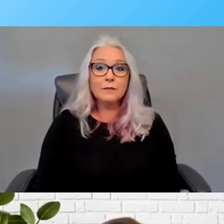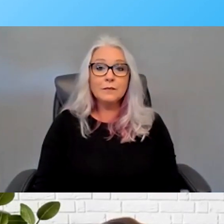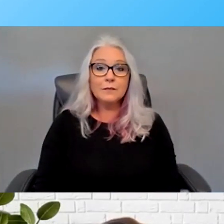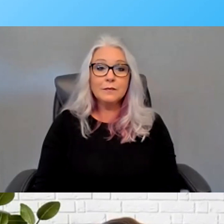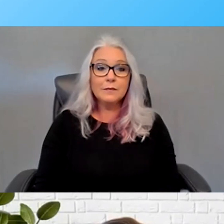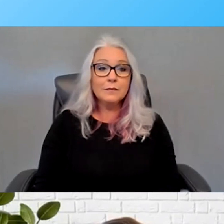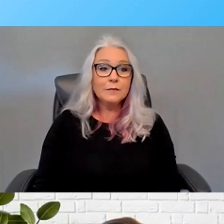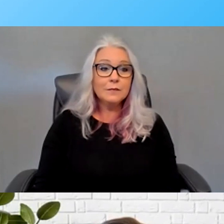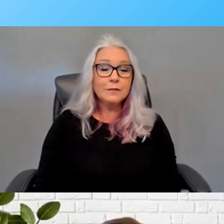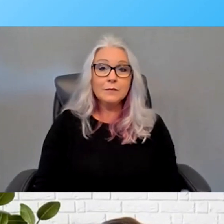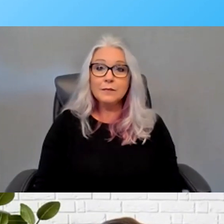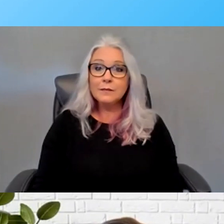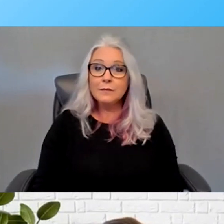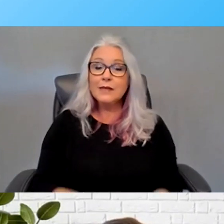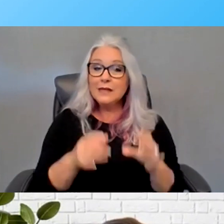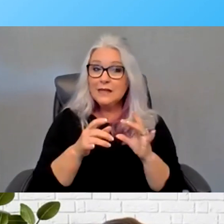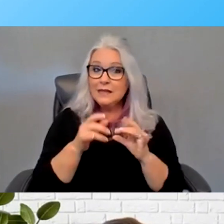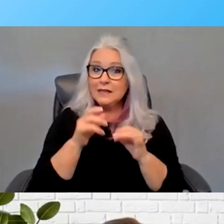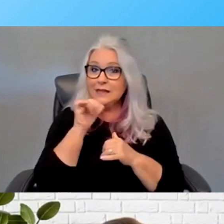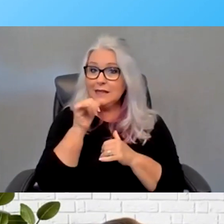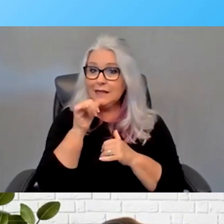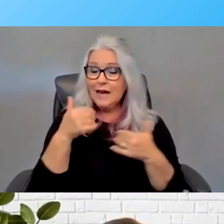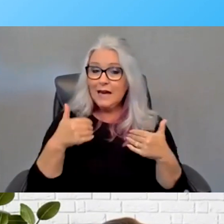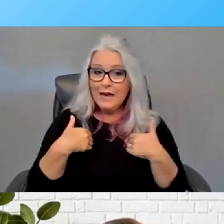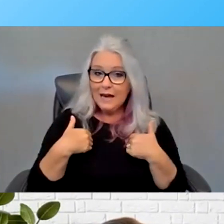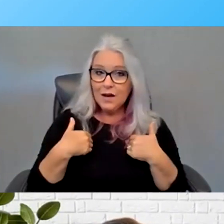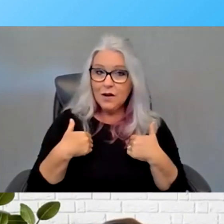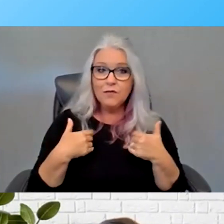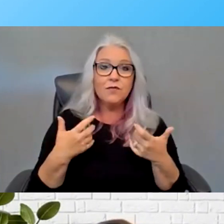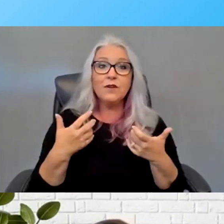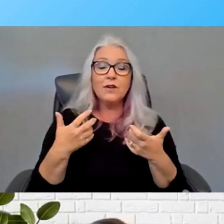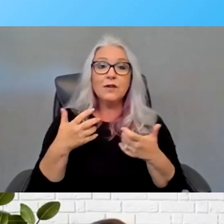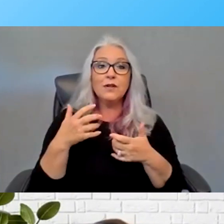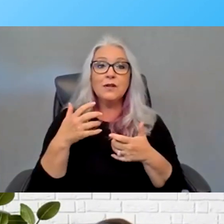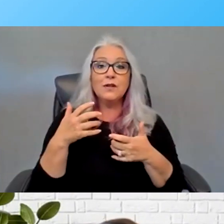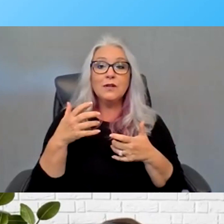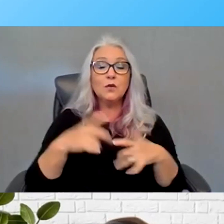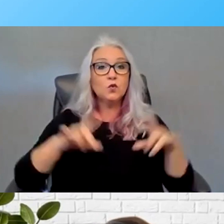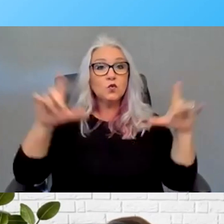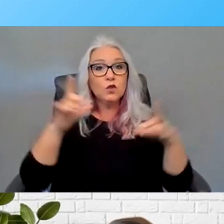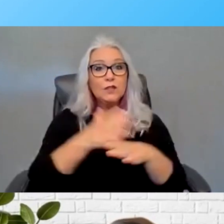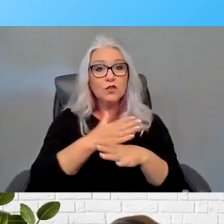It says it disabled screen sharing, all three of us need screen sharing